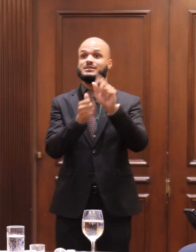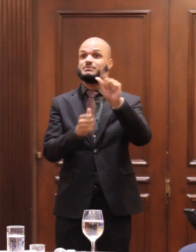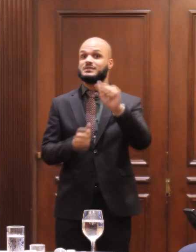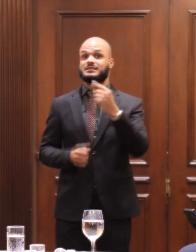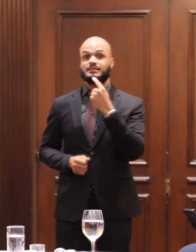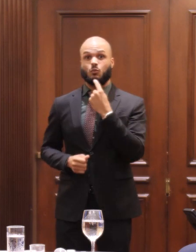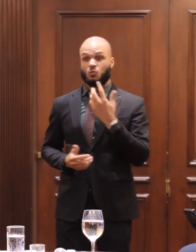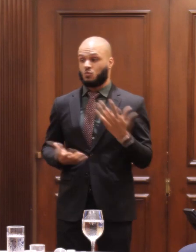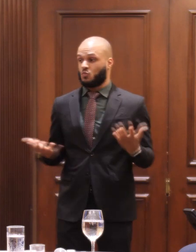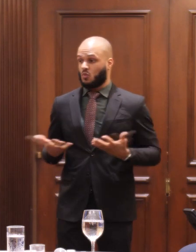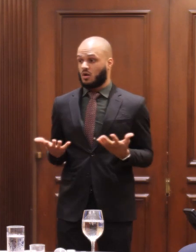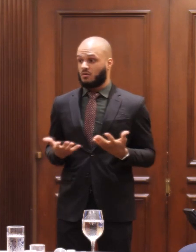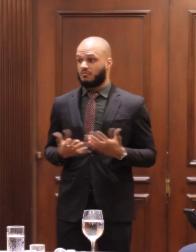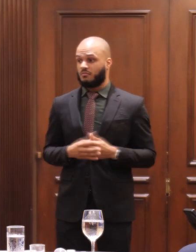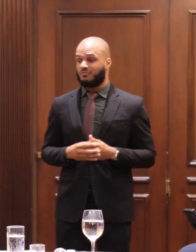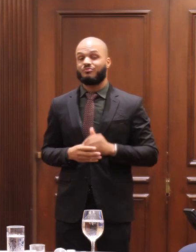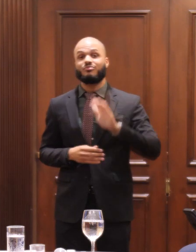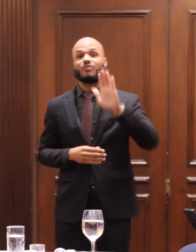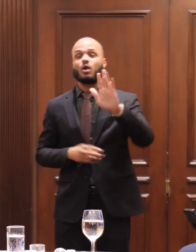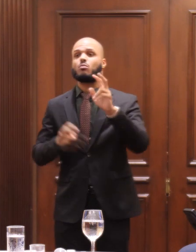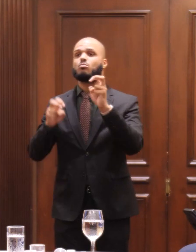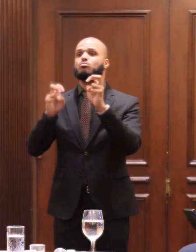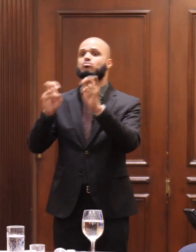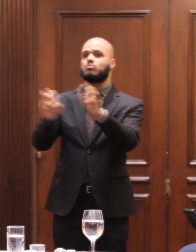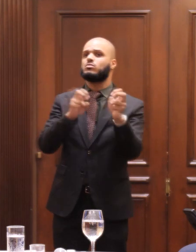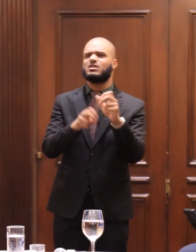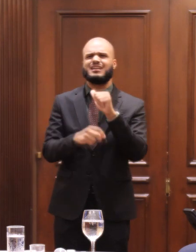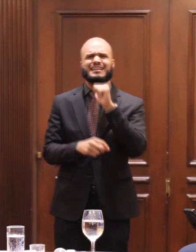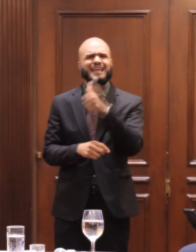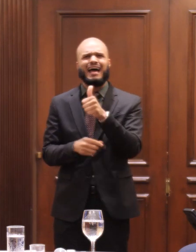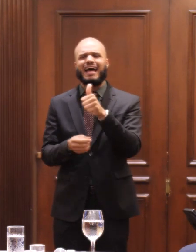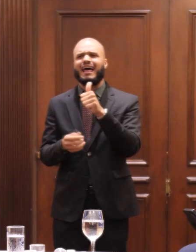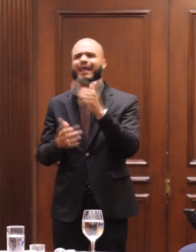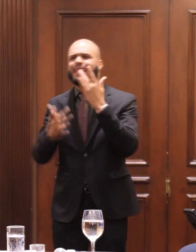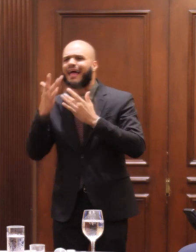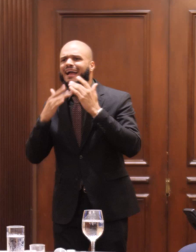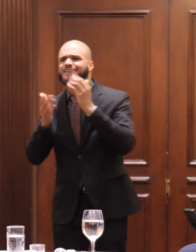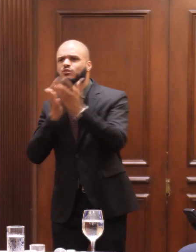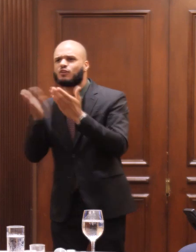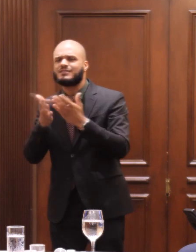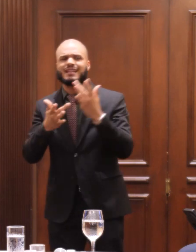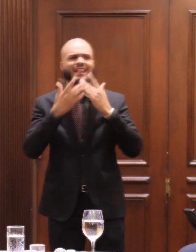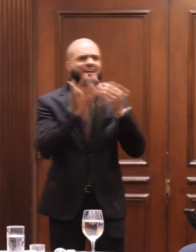to us is our biggest problem is not lack of services or lack of money it's a discrimination.